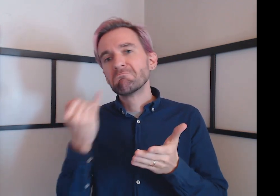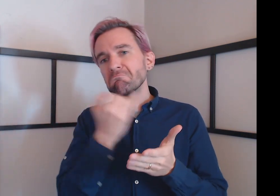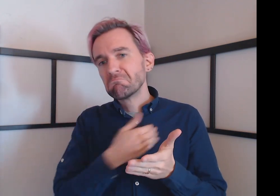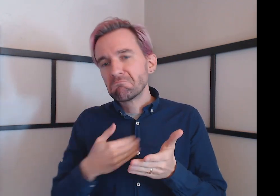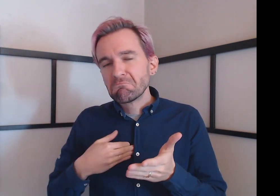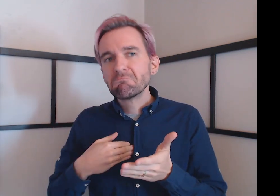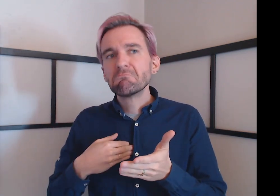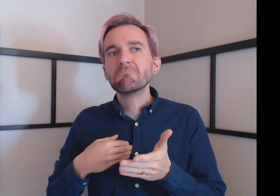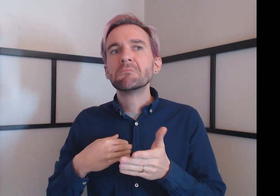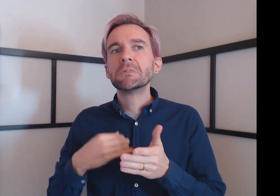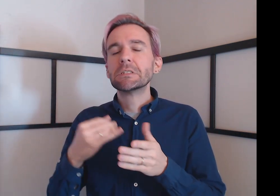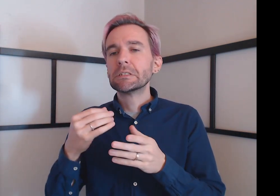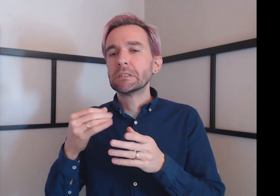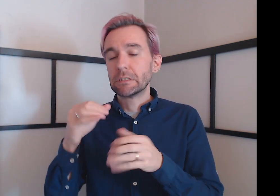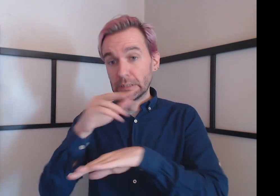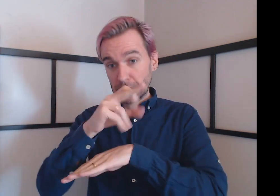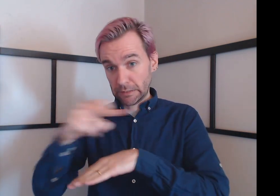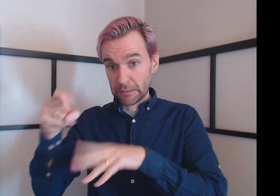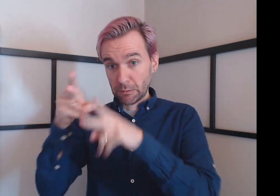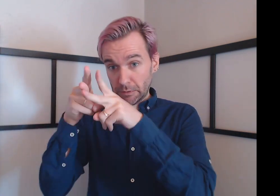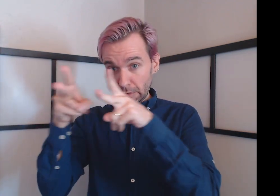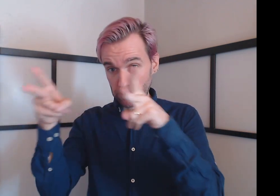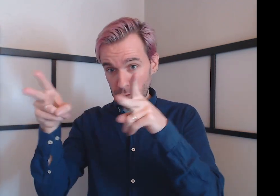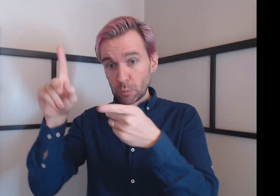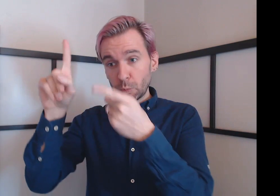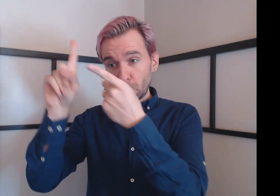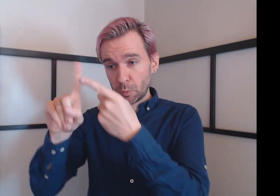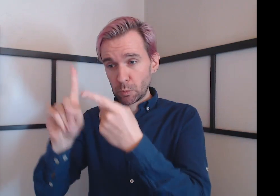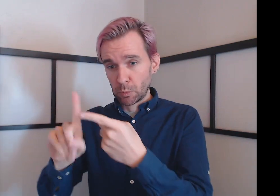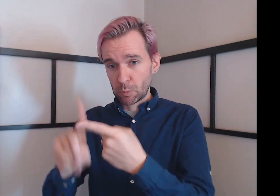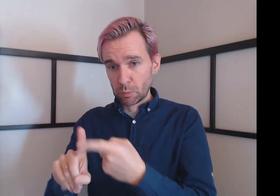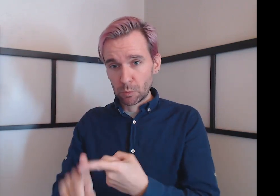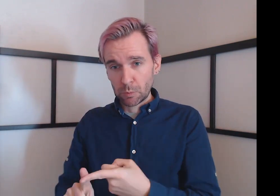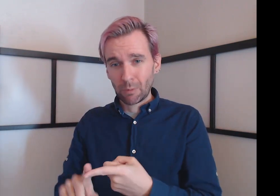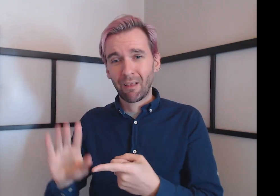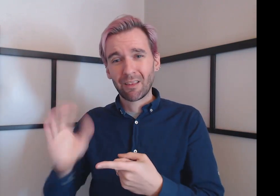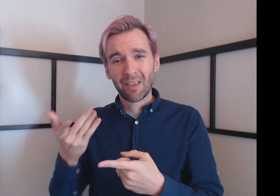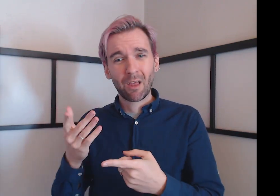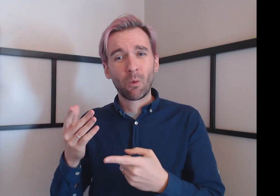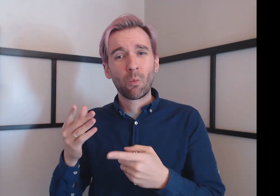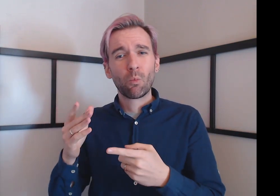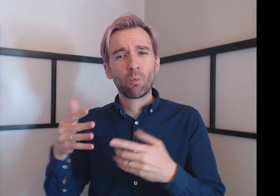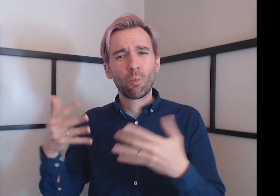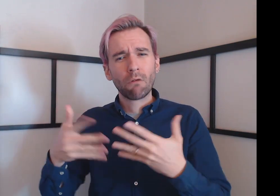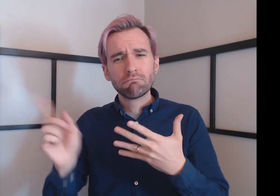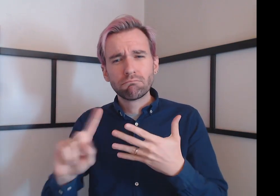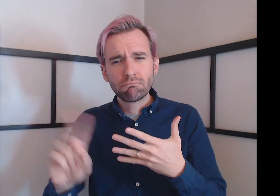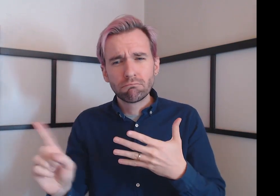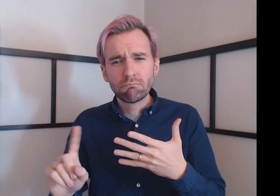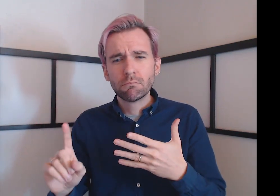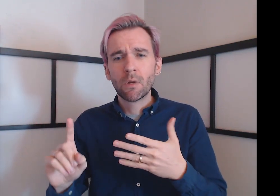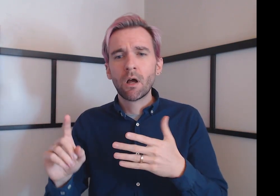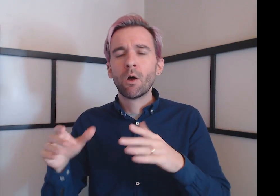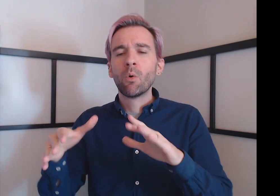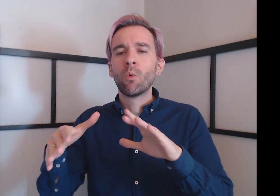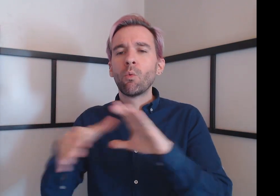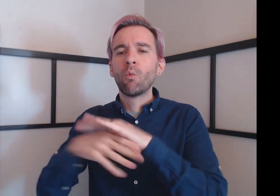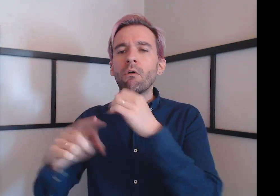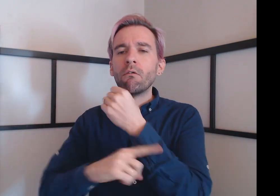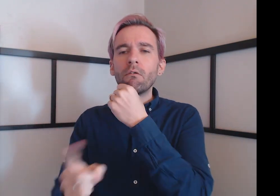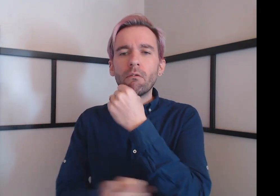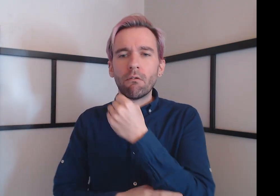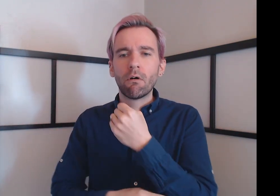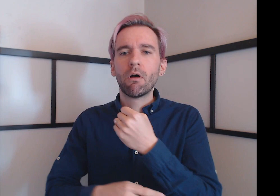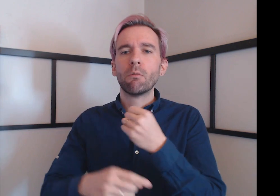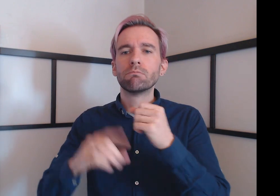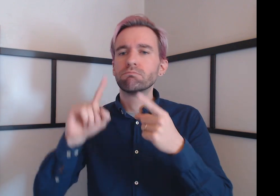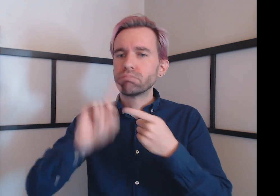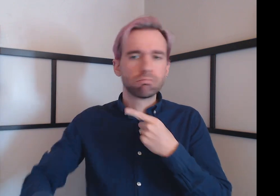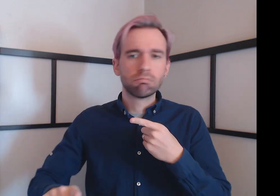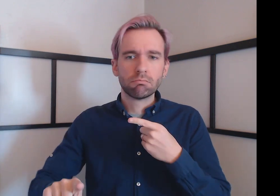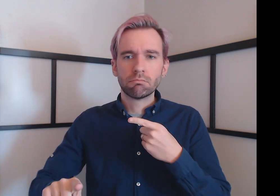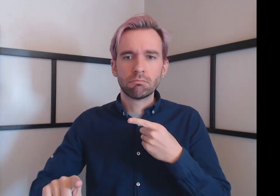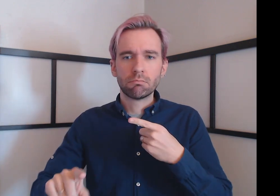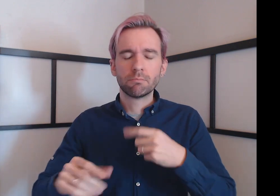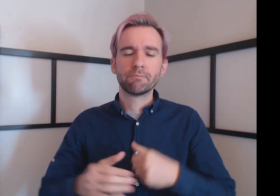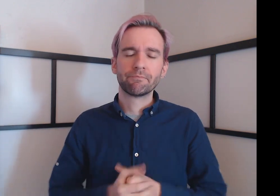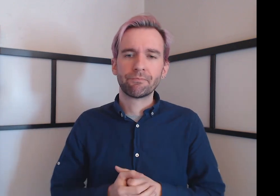Even if all the words are correctly translated, the grammar will still be wrong,